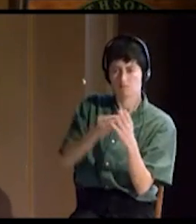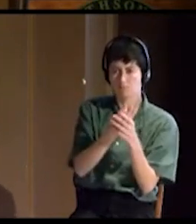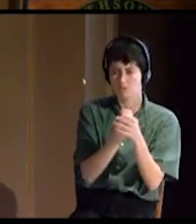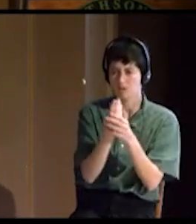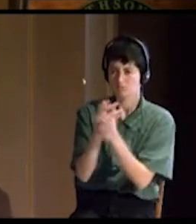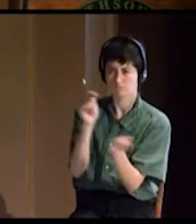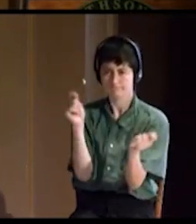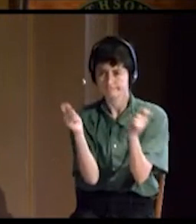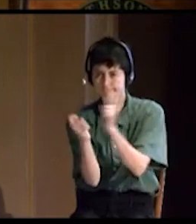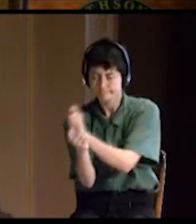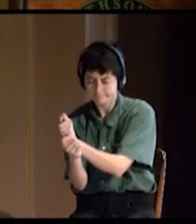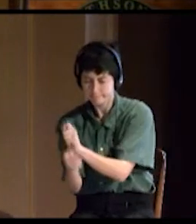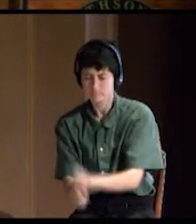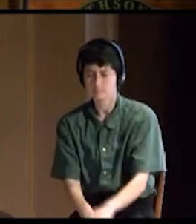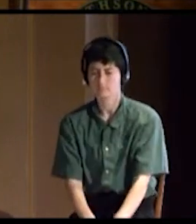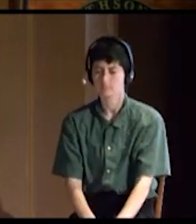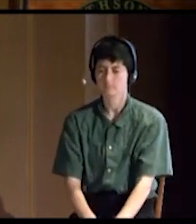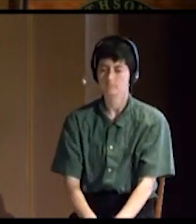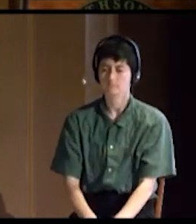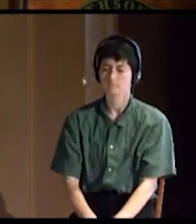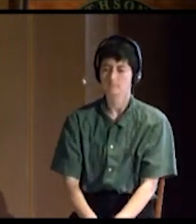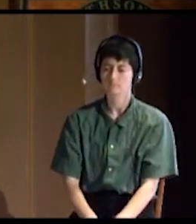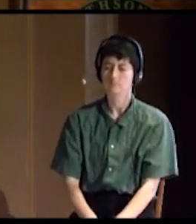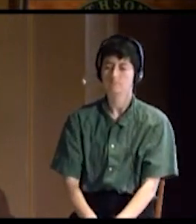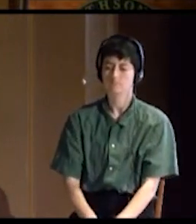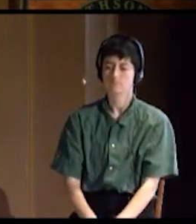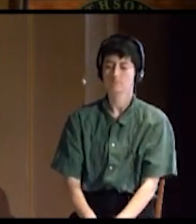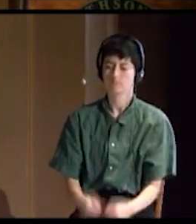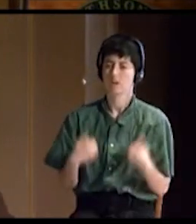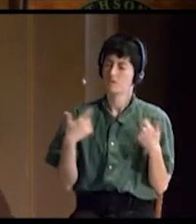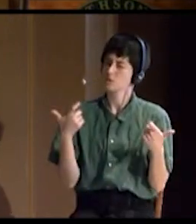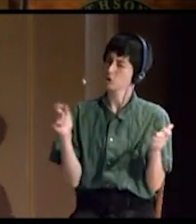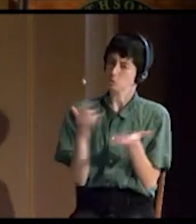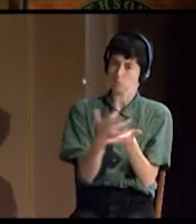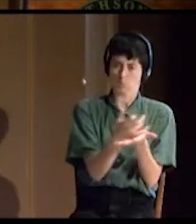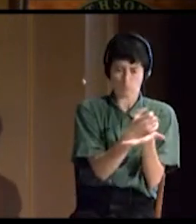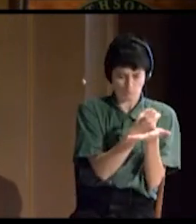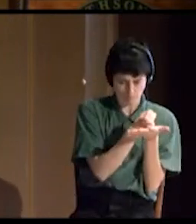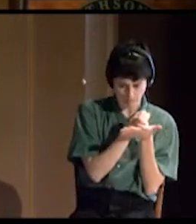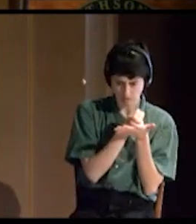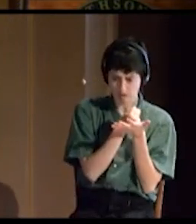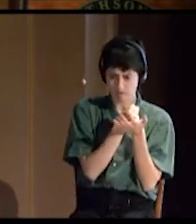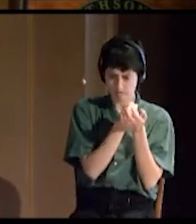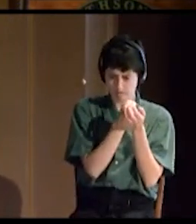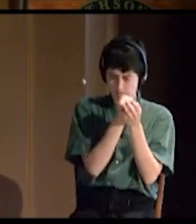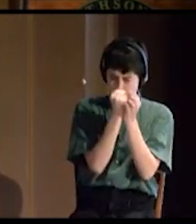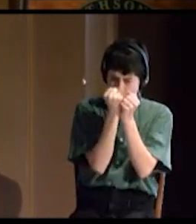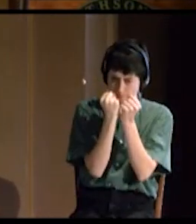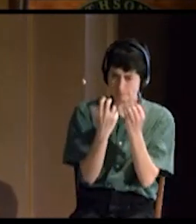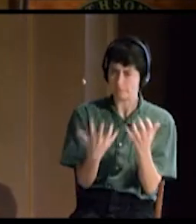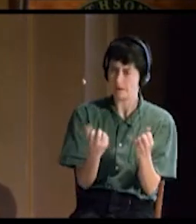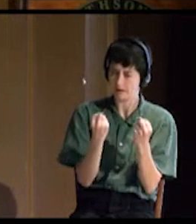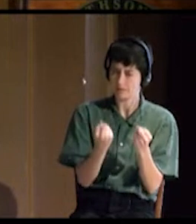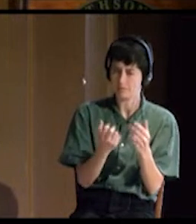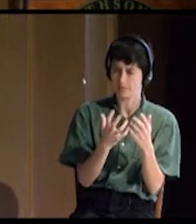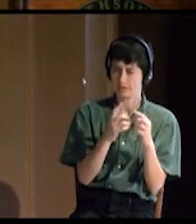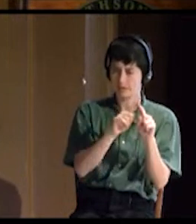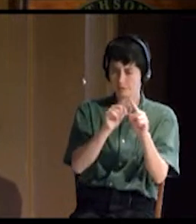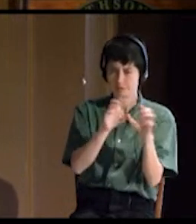at NMNH, millions of specimens represented a unparalleled opportunity to study the evolution of morphological features.